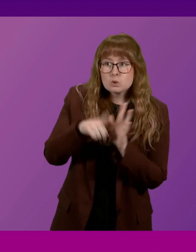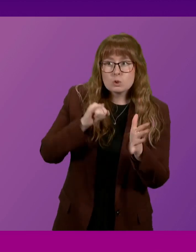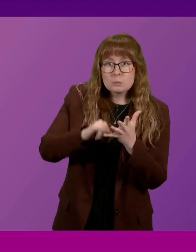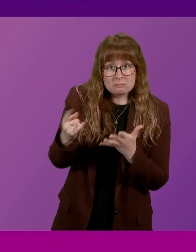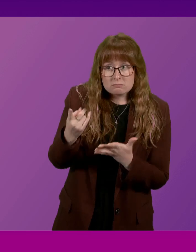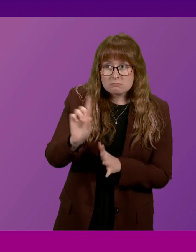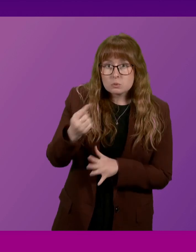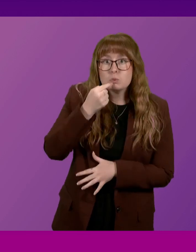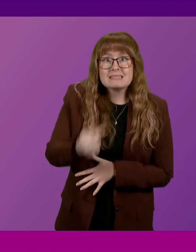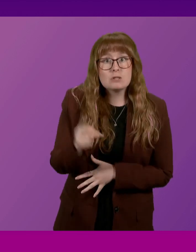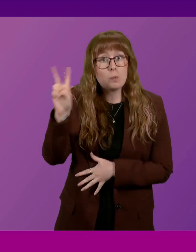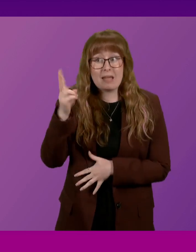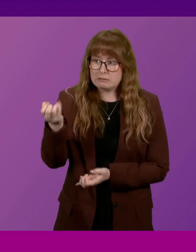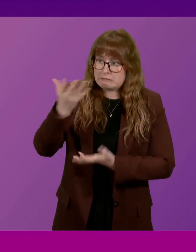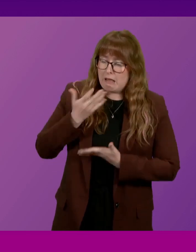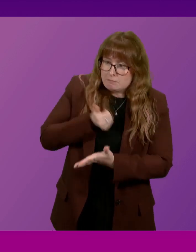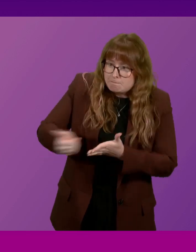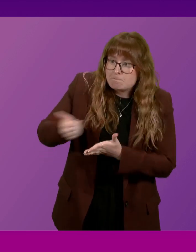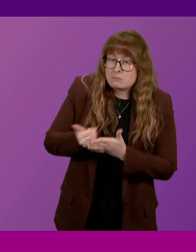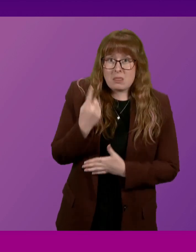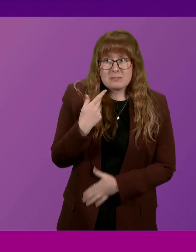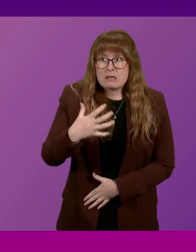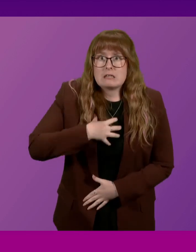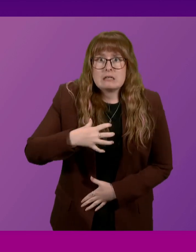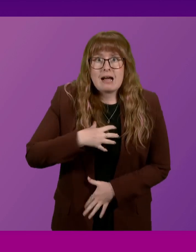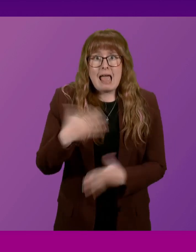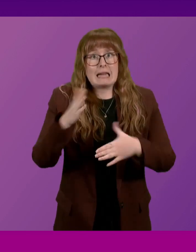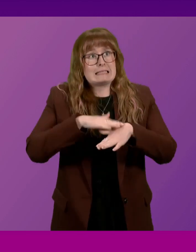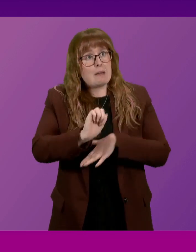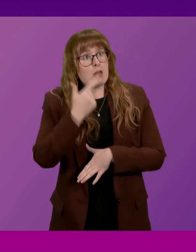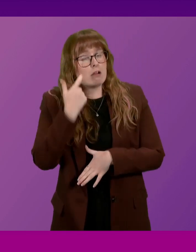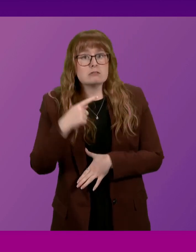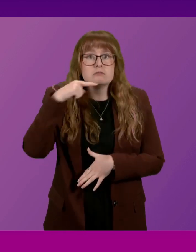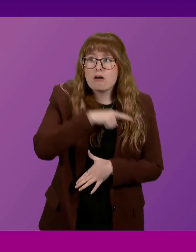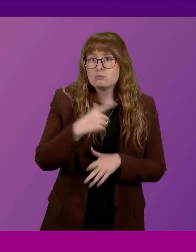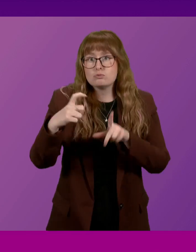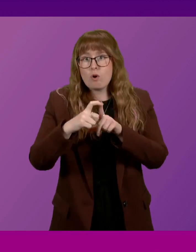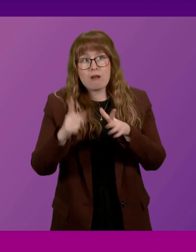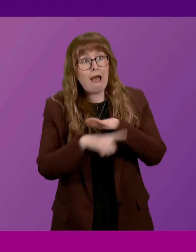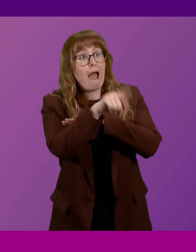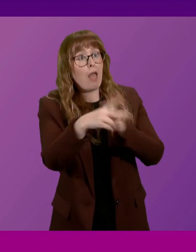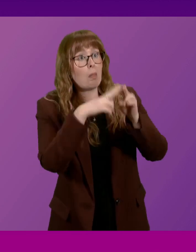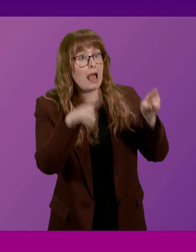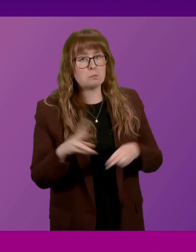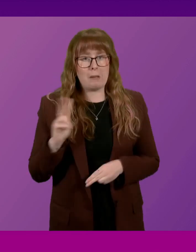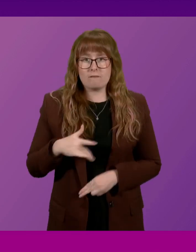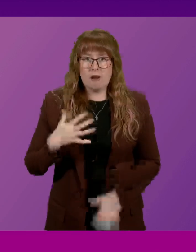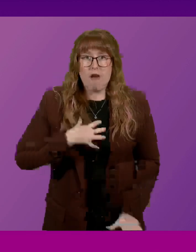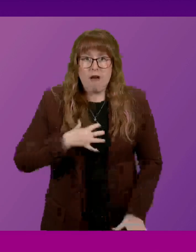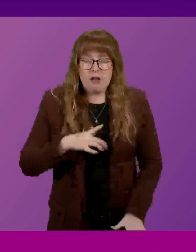say to parents who tell me that they are terrified every time their son or daughter leaves the house?